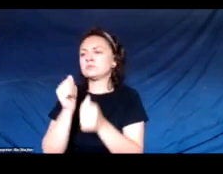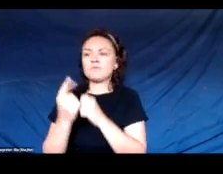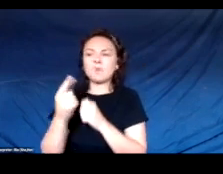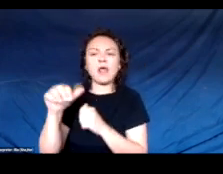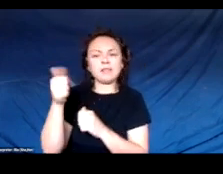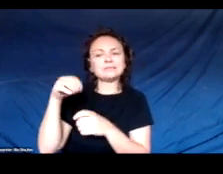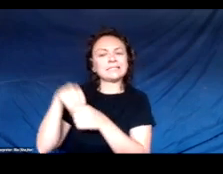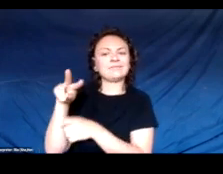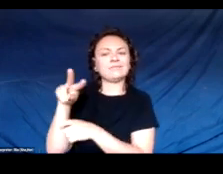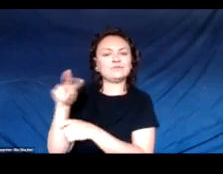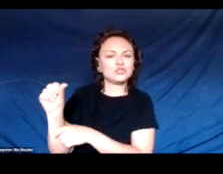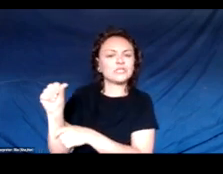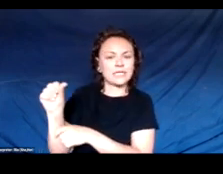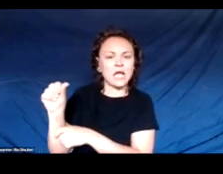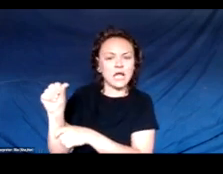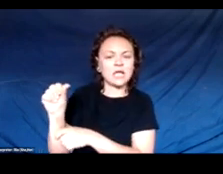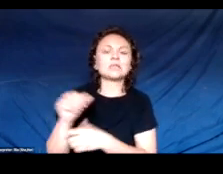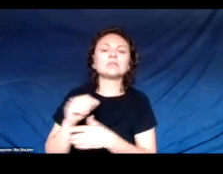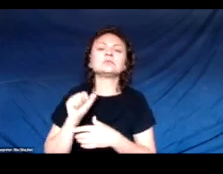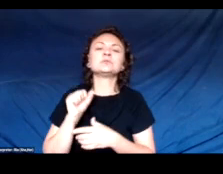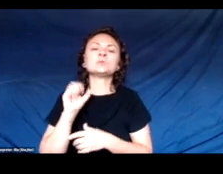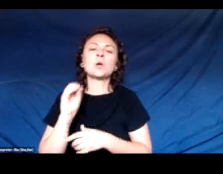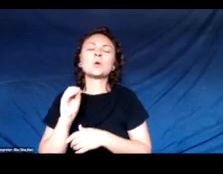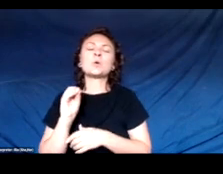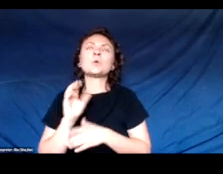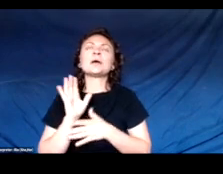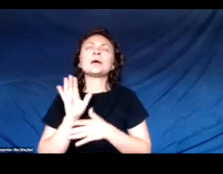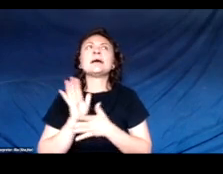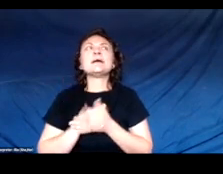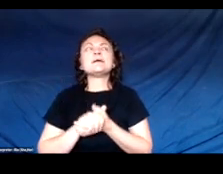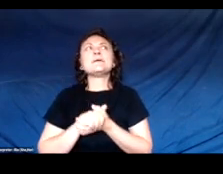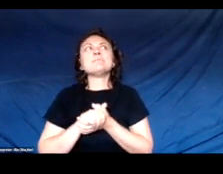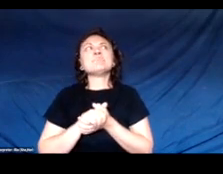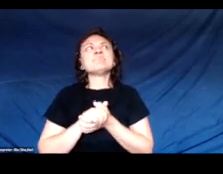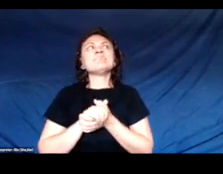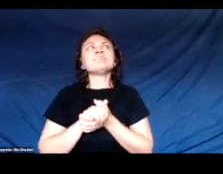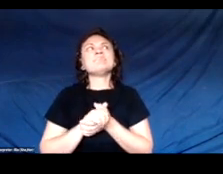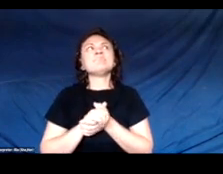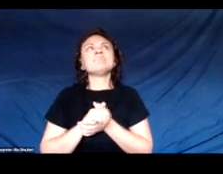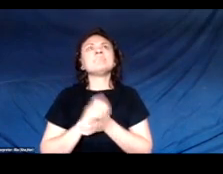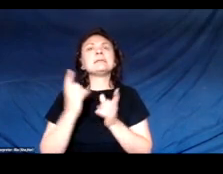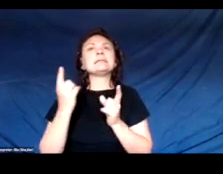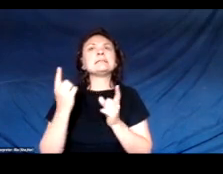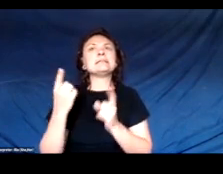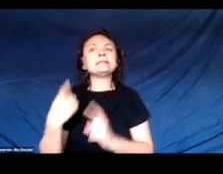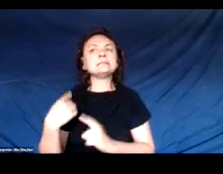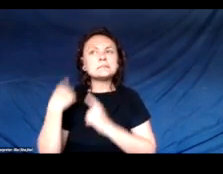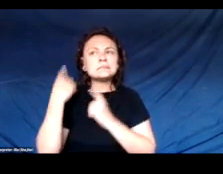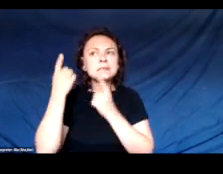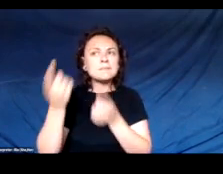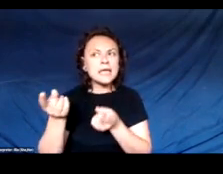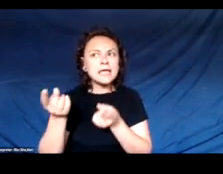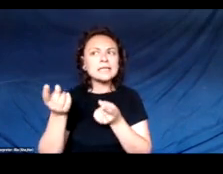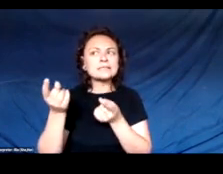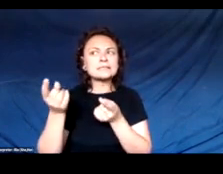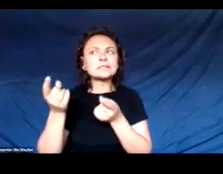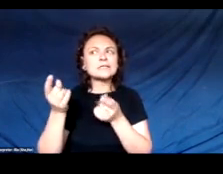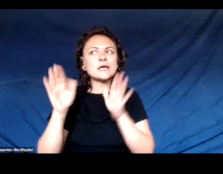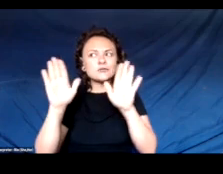So it's been a great opportunity of being self-reliant